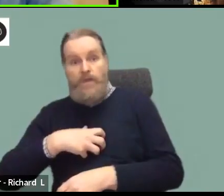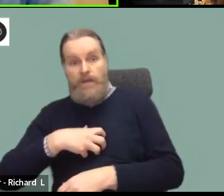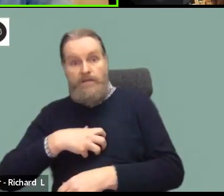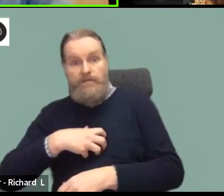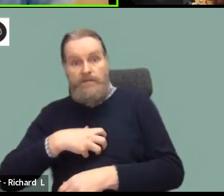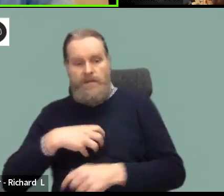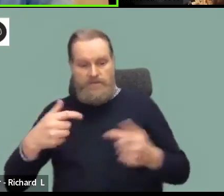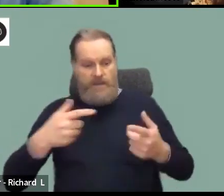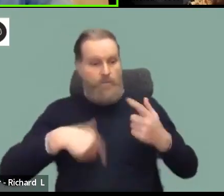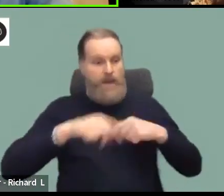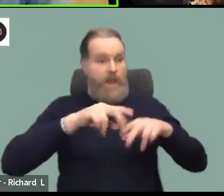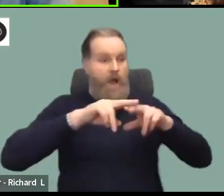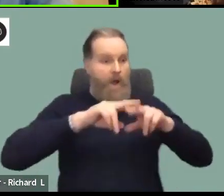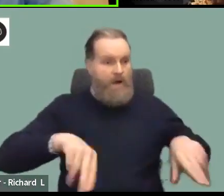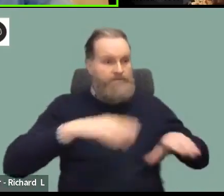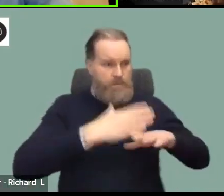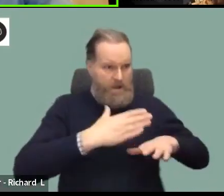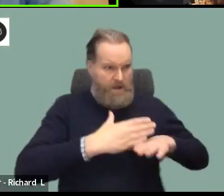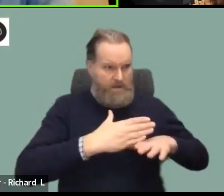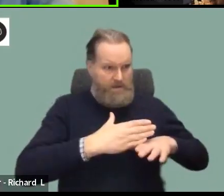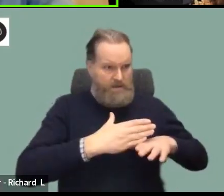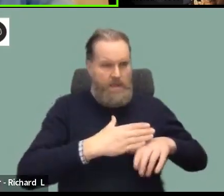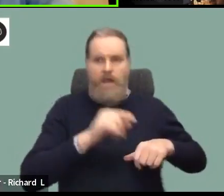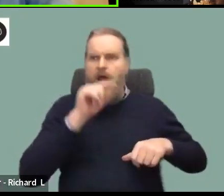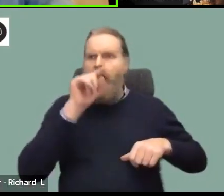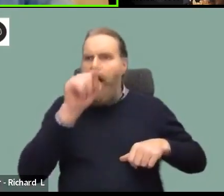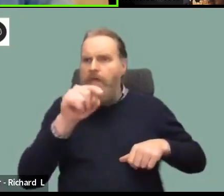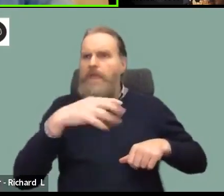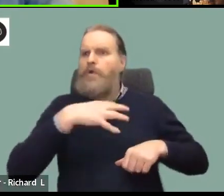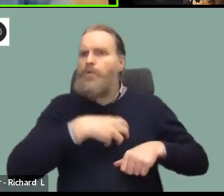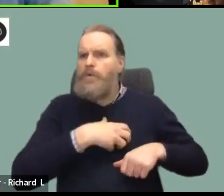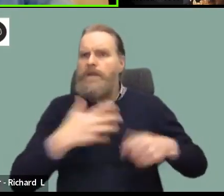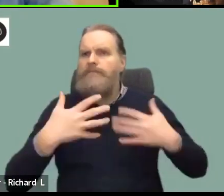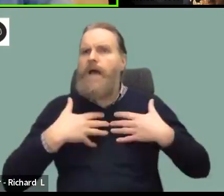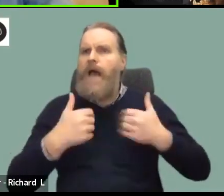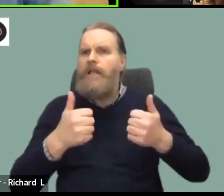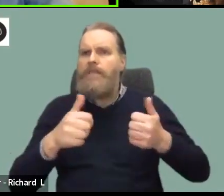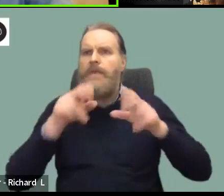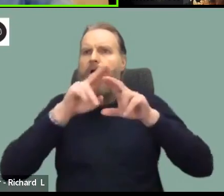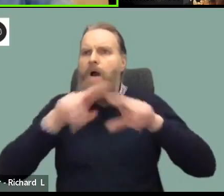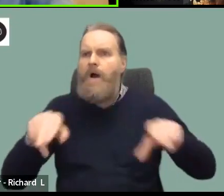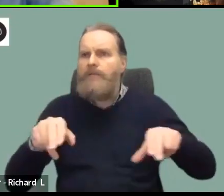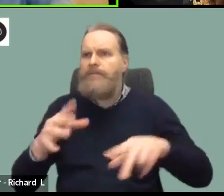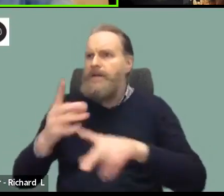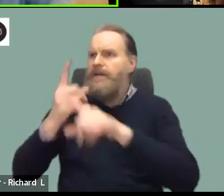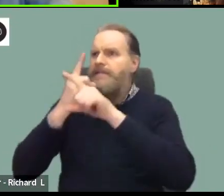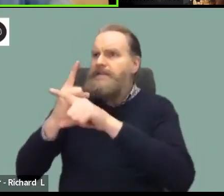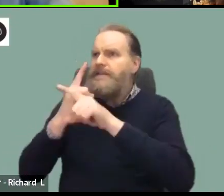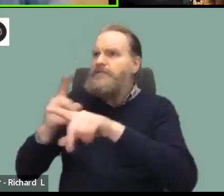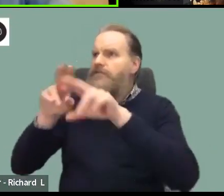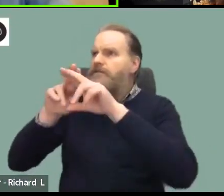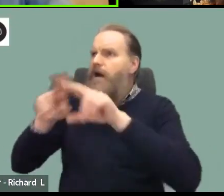that when we are at all that when we are all out without pay. if we're if we're doing that alongside hundred we're doing that alongside hundreds of thousands if not millions of thousands if not millions of